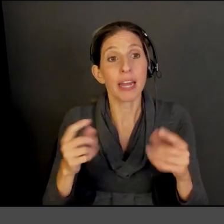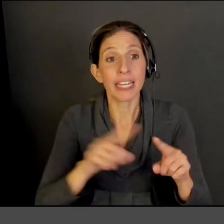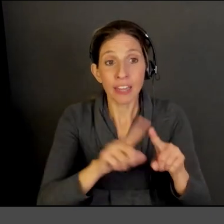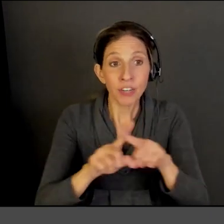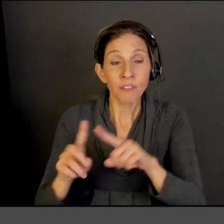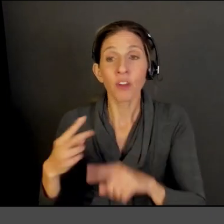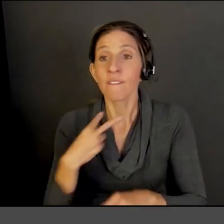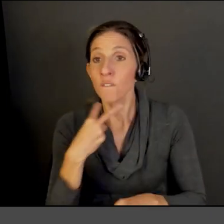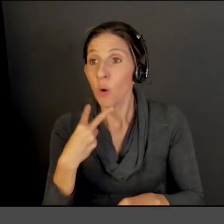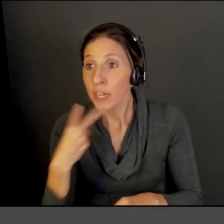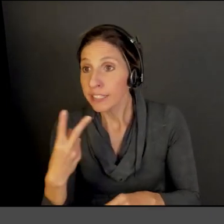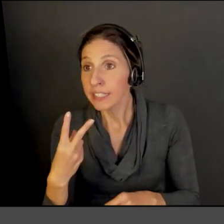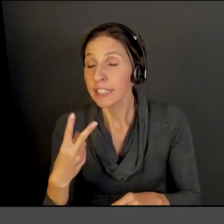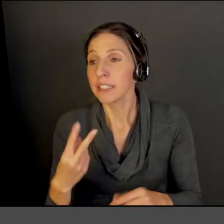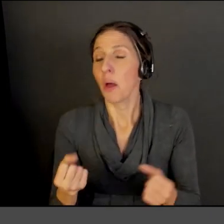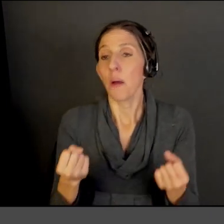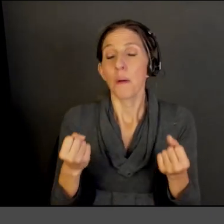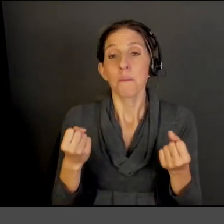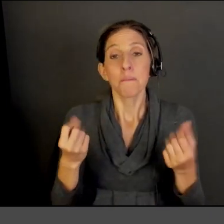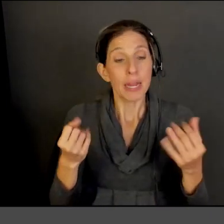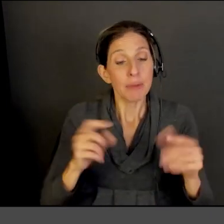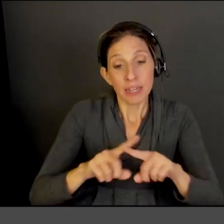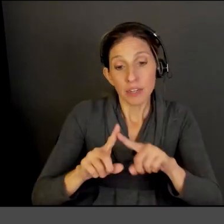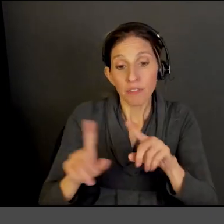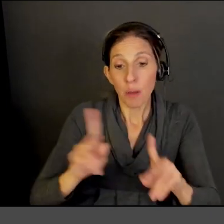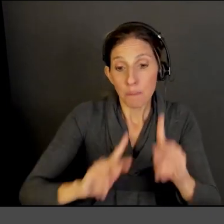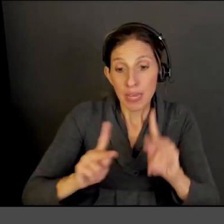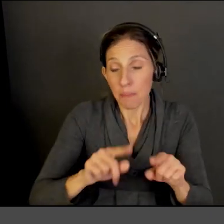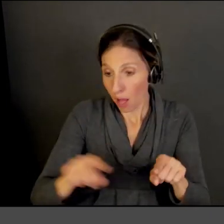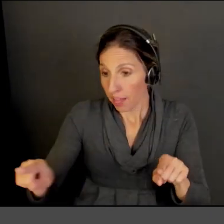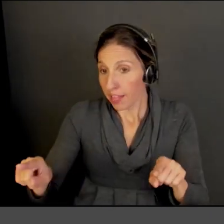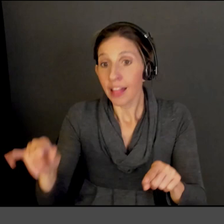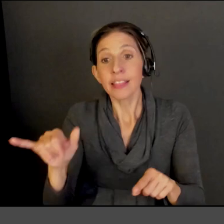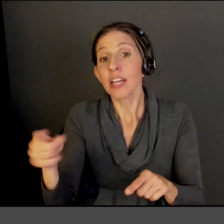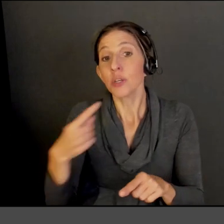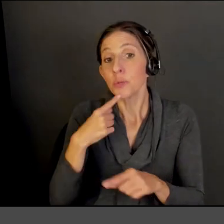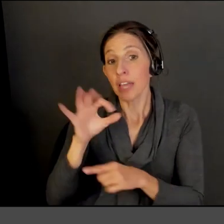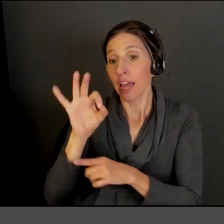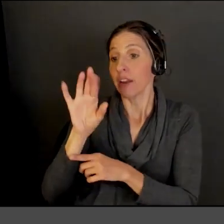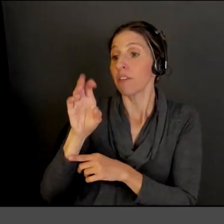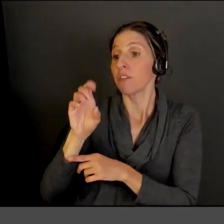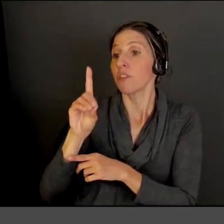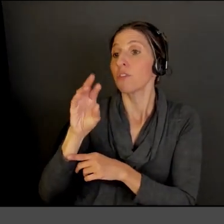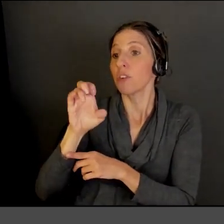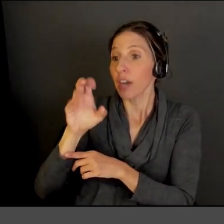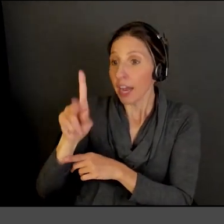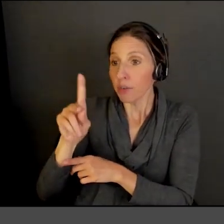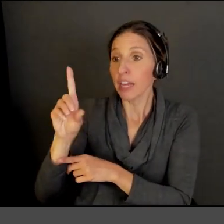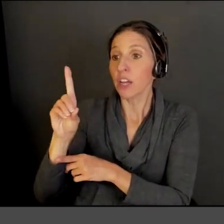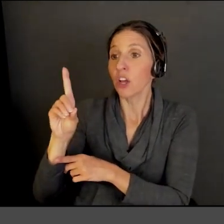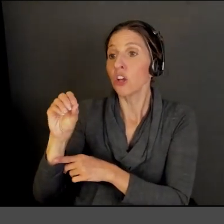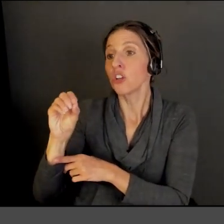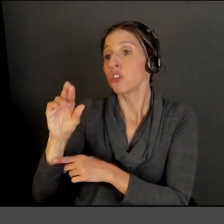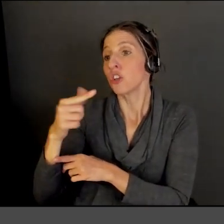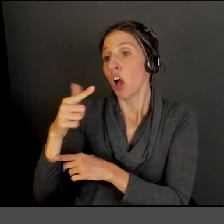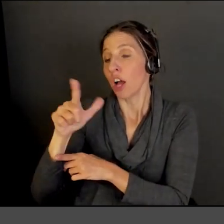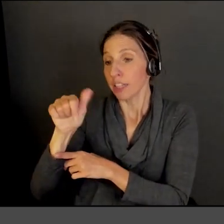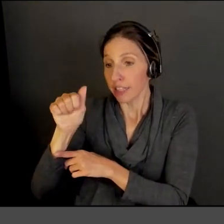LIKE YOU SAID, FREDERICK DOUGLASS, SO MANY PEOPLES LIKE HIM, THEY HAD TO SACRIFICE QUITE A BIT